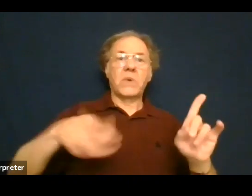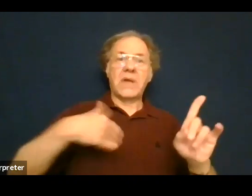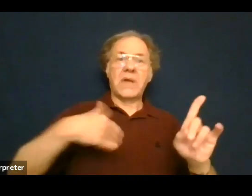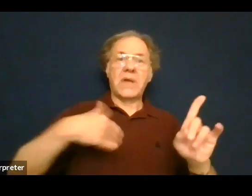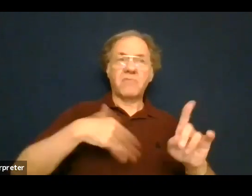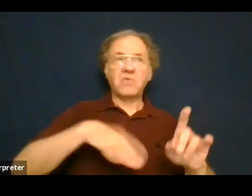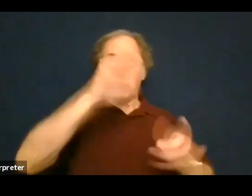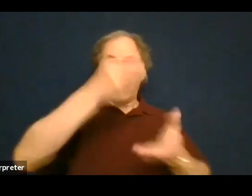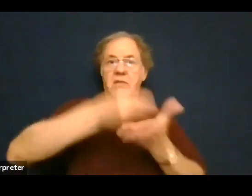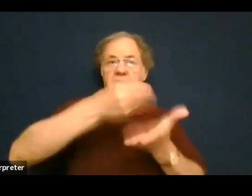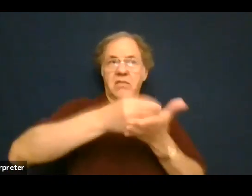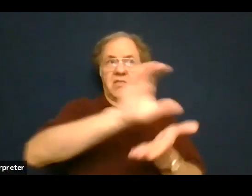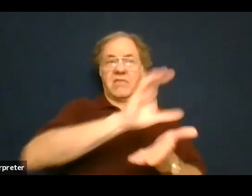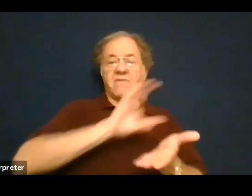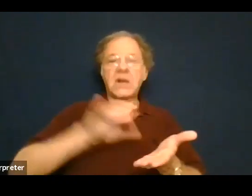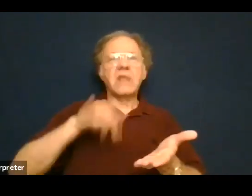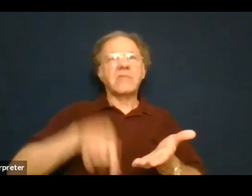this creates challenges for us.